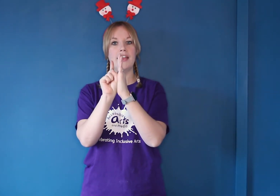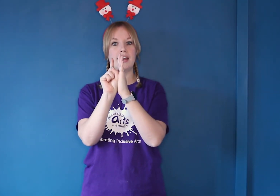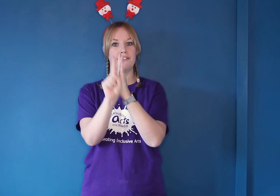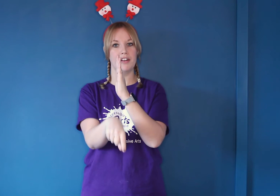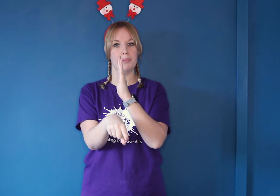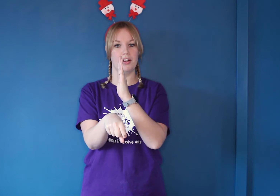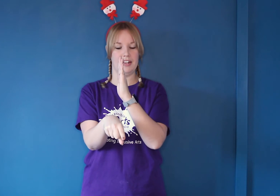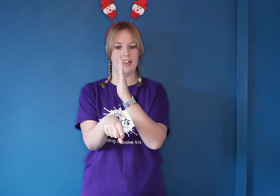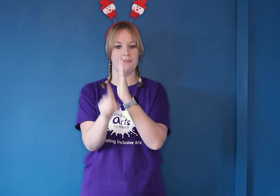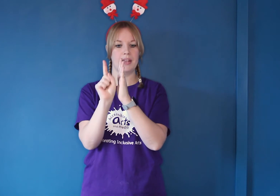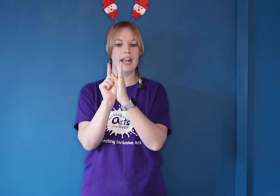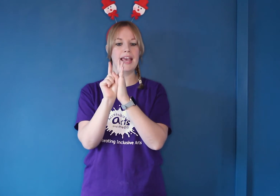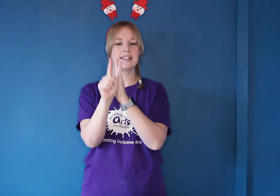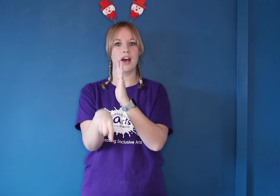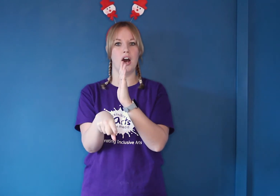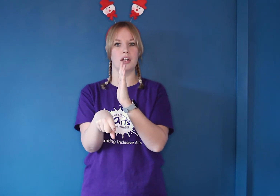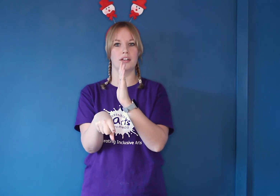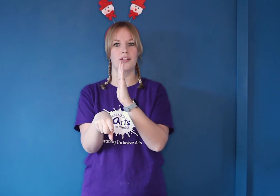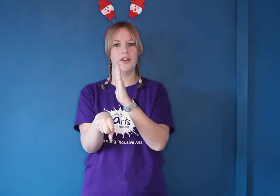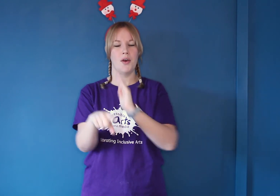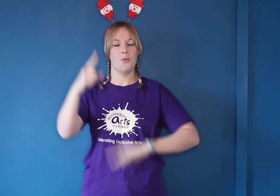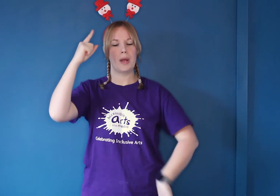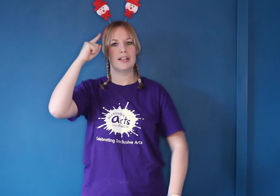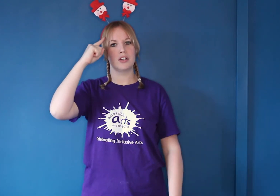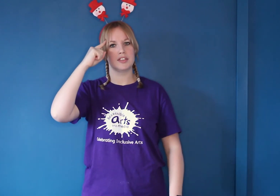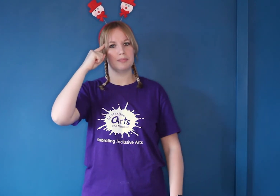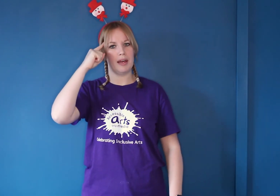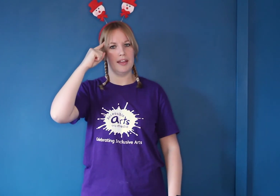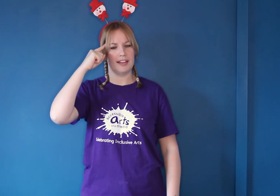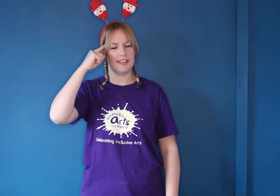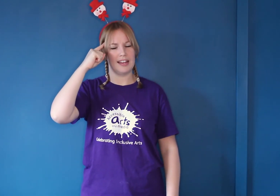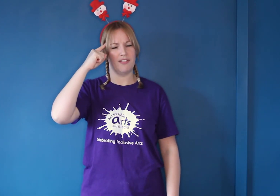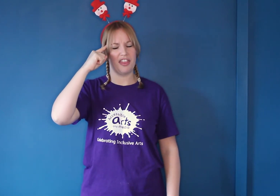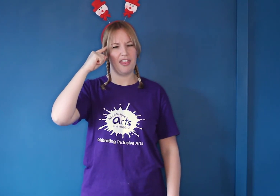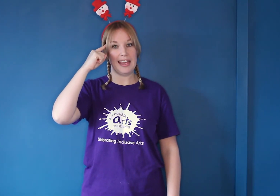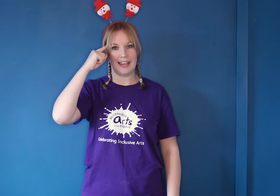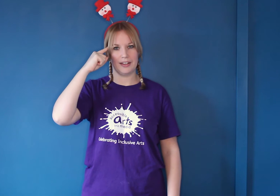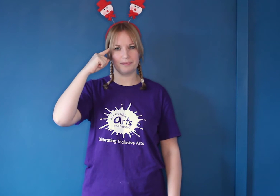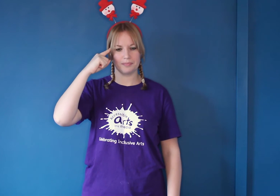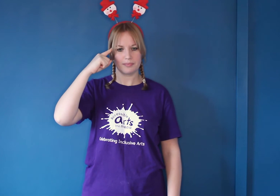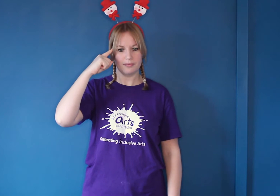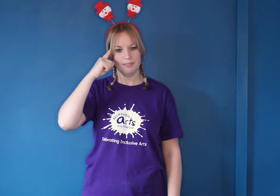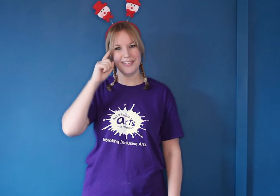and it flops off like that. Later on we’ll conspire – that’s the sign for think.